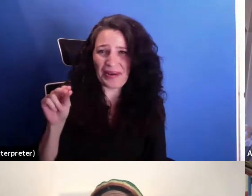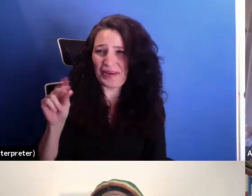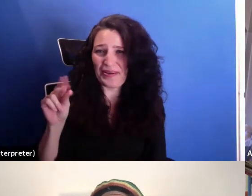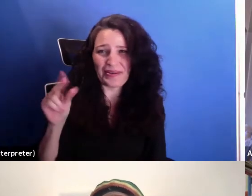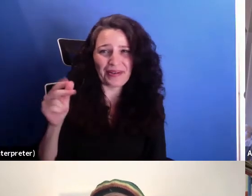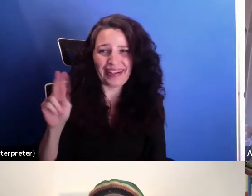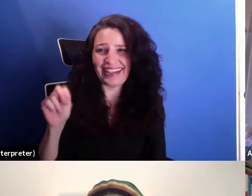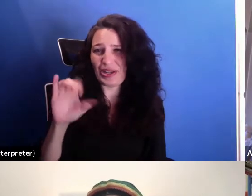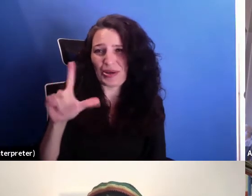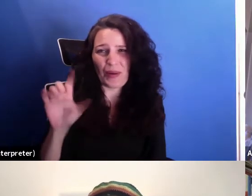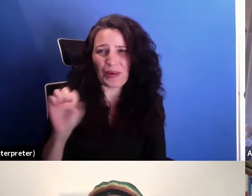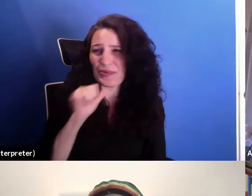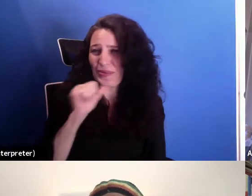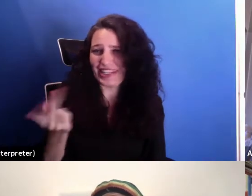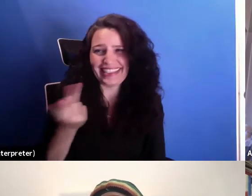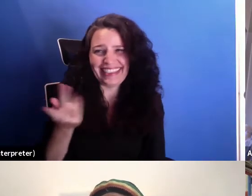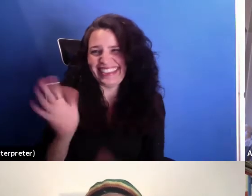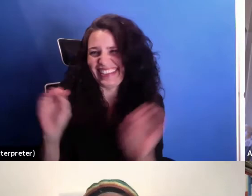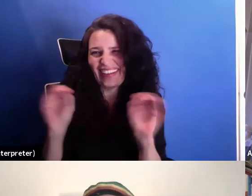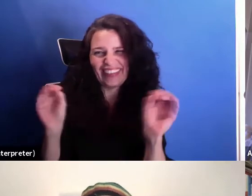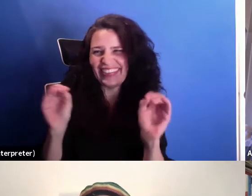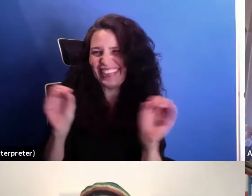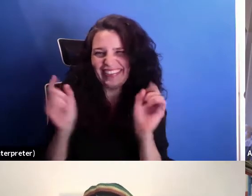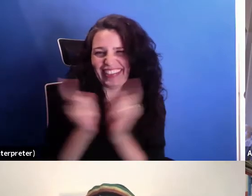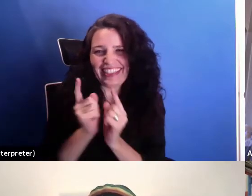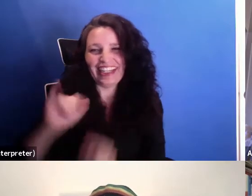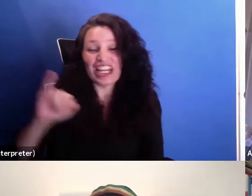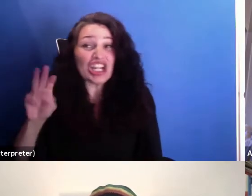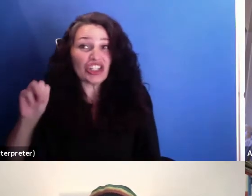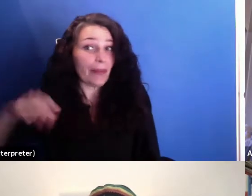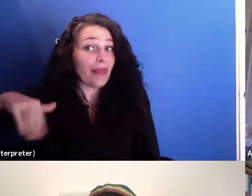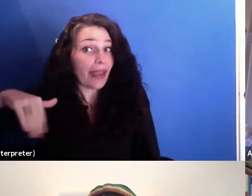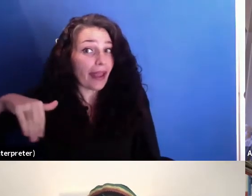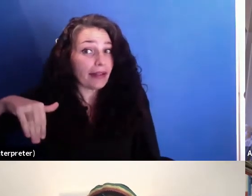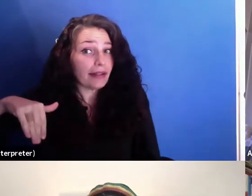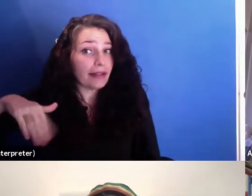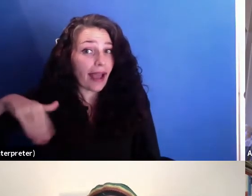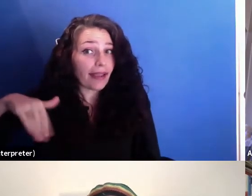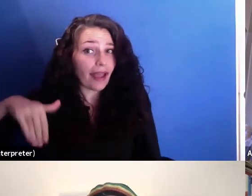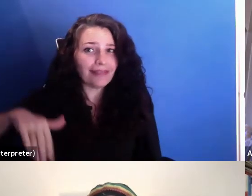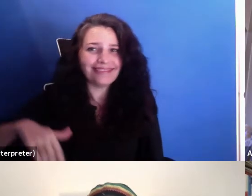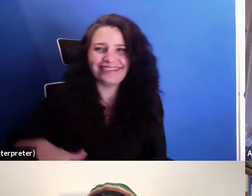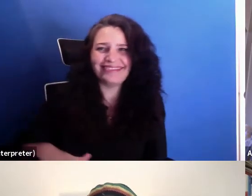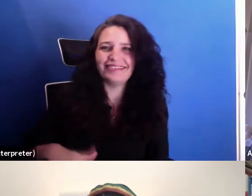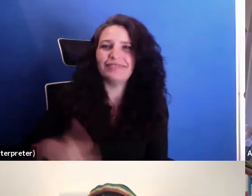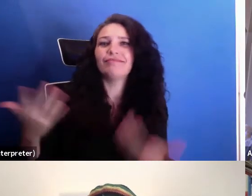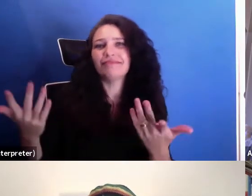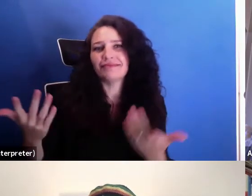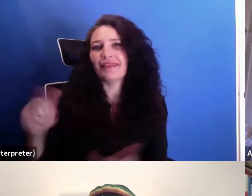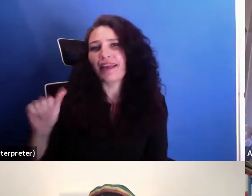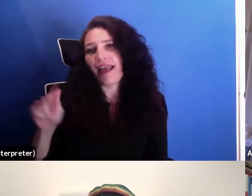Not yet. - Damn. Not yet. - Pandemic sort of, you know. That's a problem, yeah, that's a problem. All right.